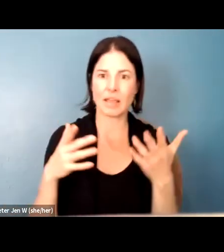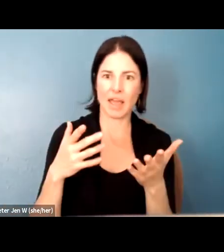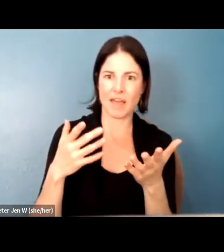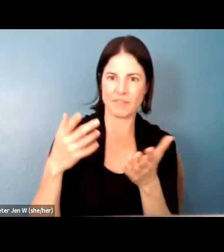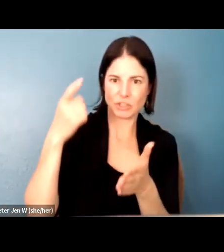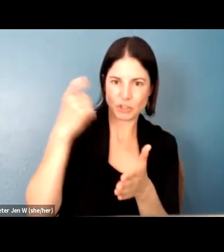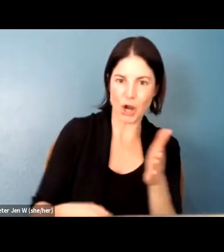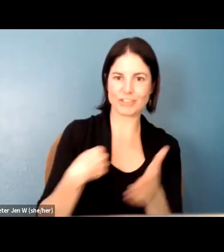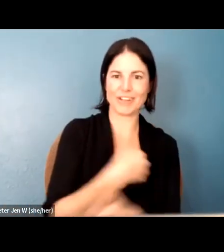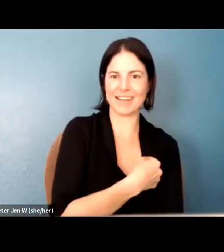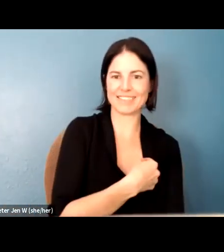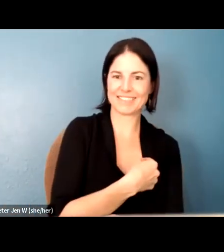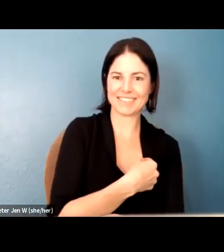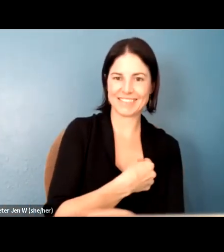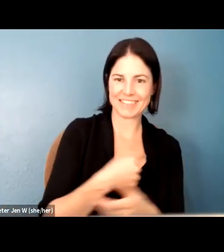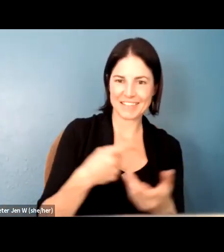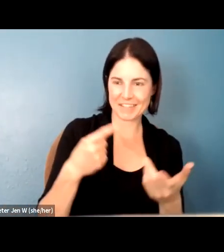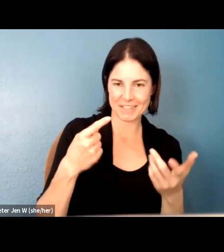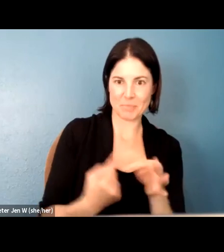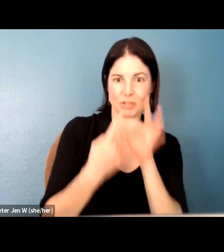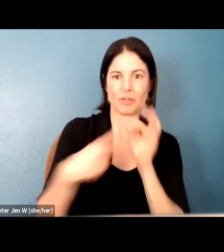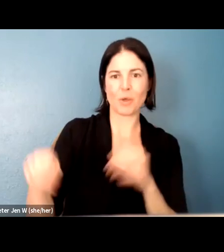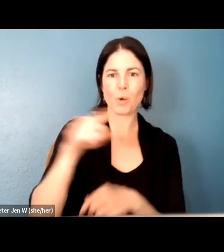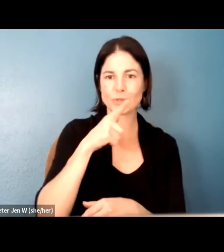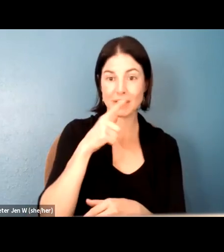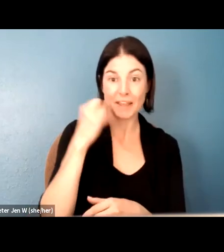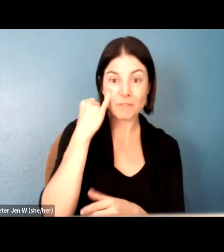directly if there are graduate students in the mix, you are